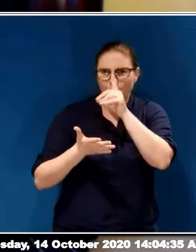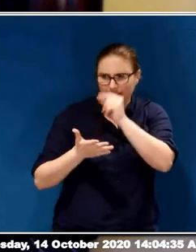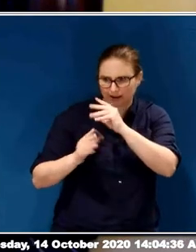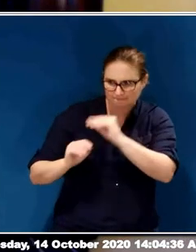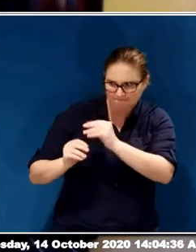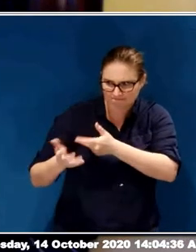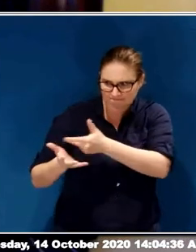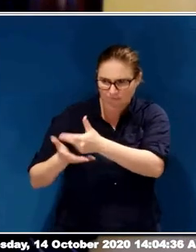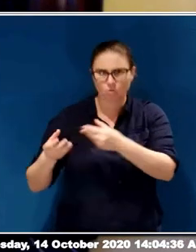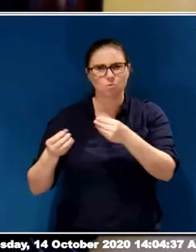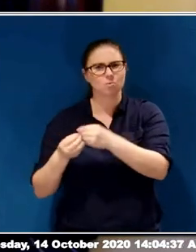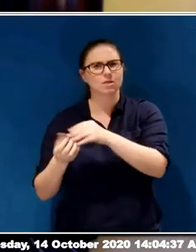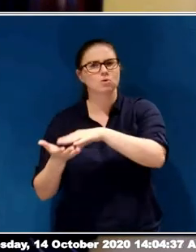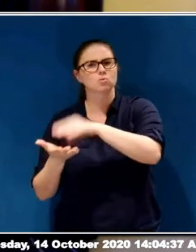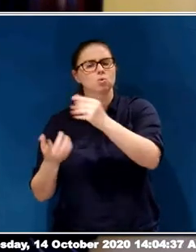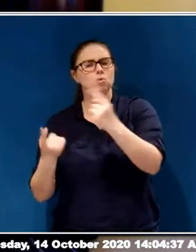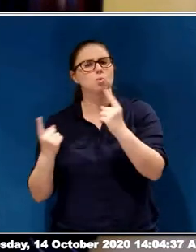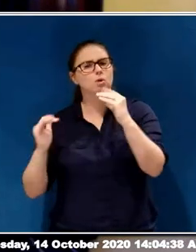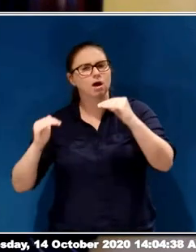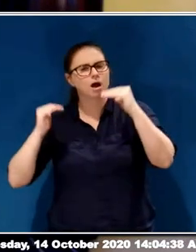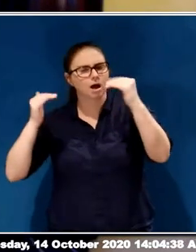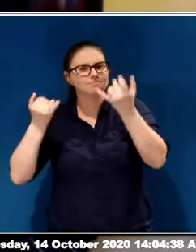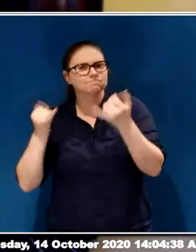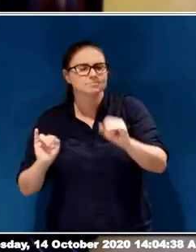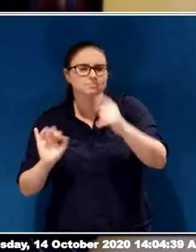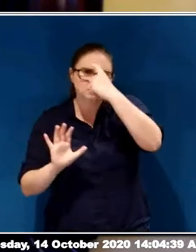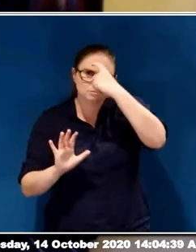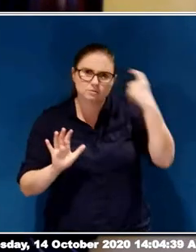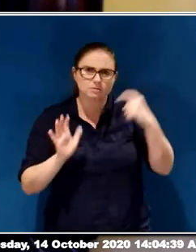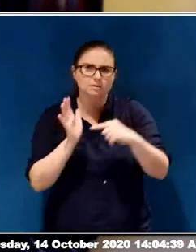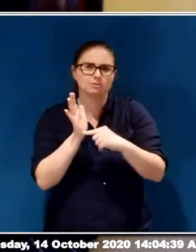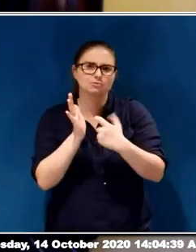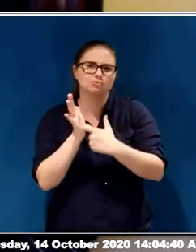district. It had therefore been deemed a priority by the evidence and data.